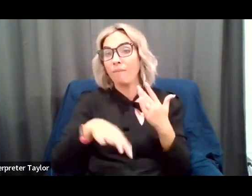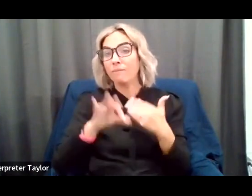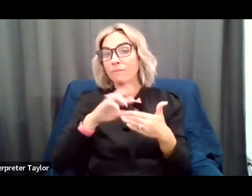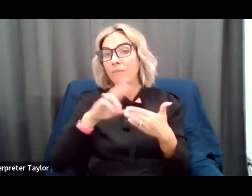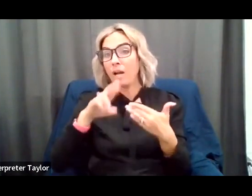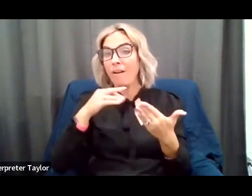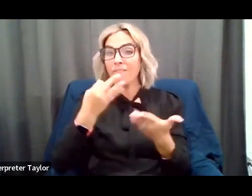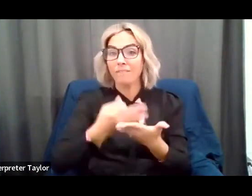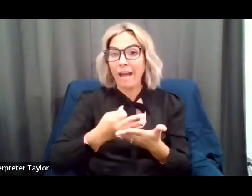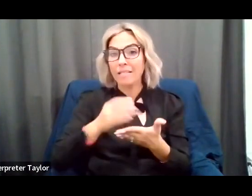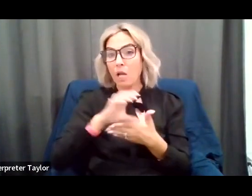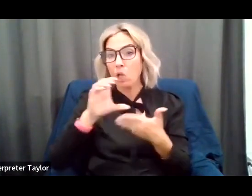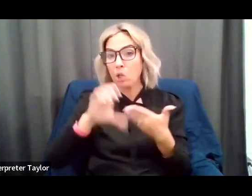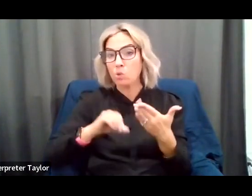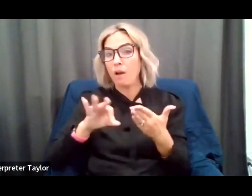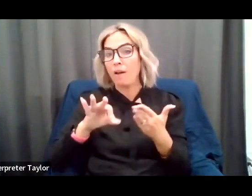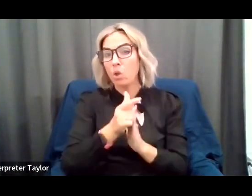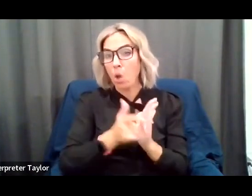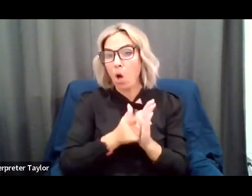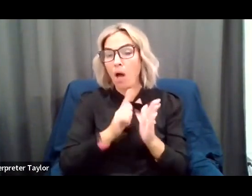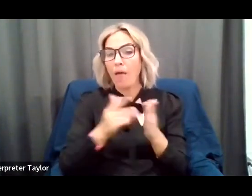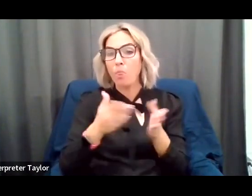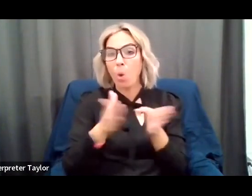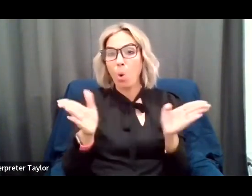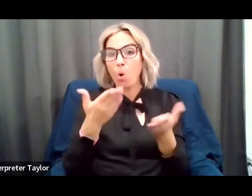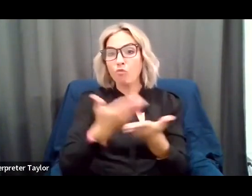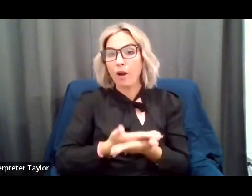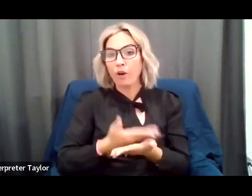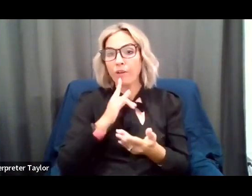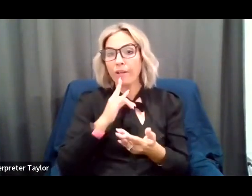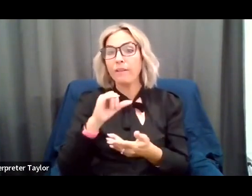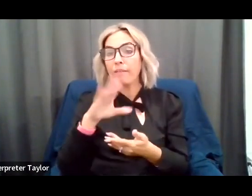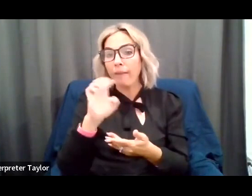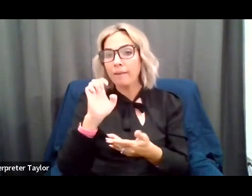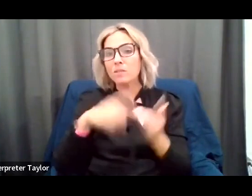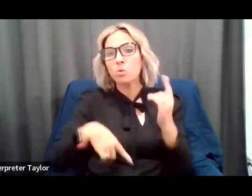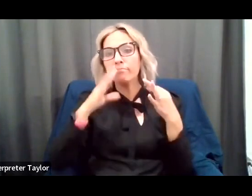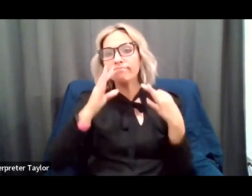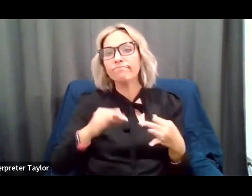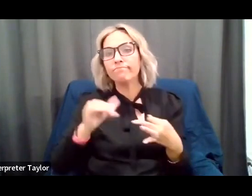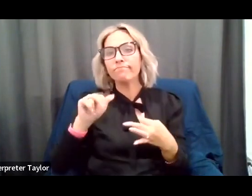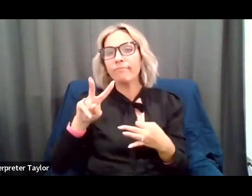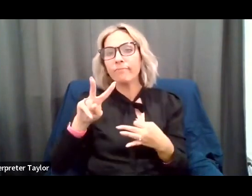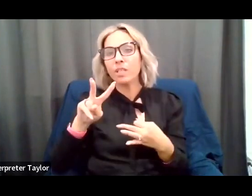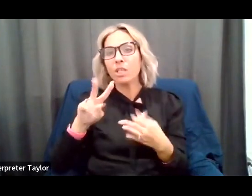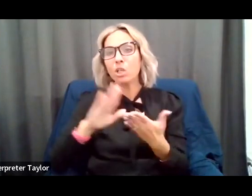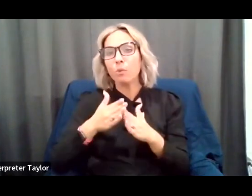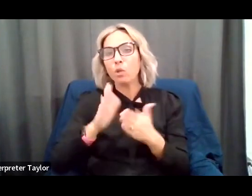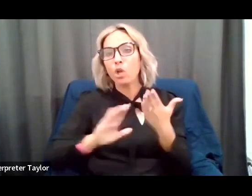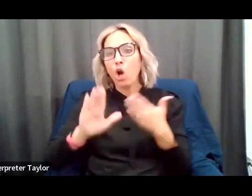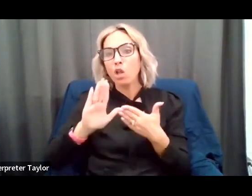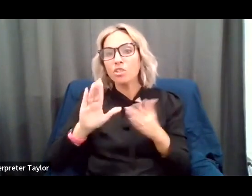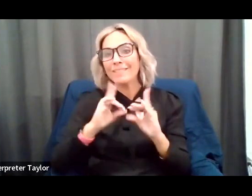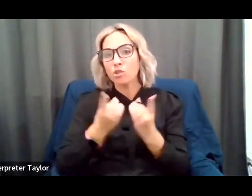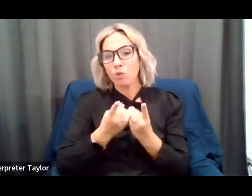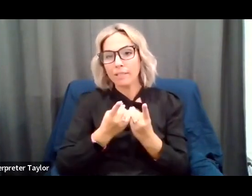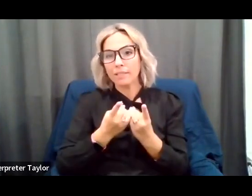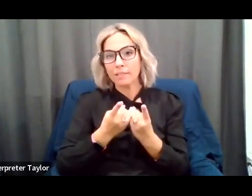conclusions of law and the entire record in the case, it is found that Antelope Valley Community College District-District